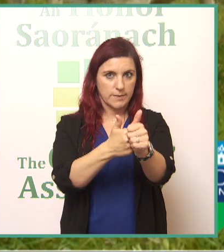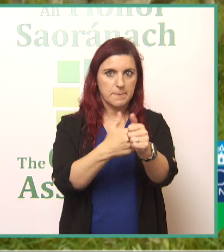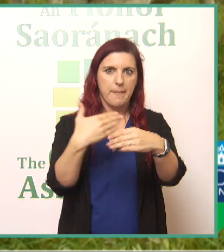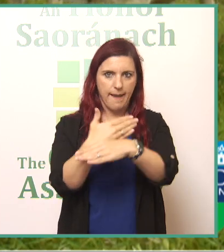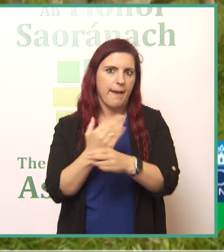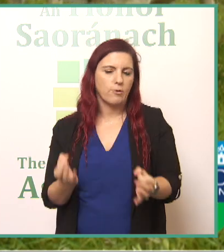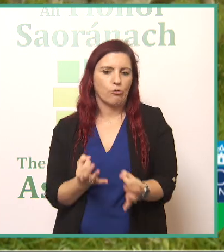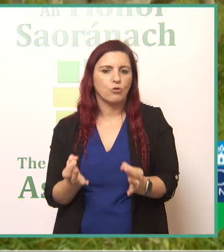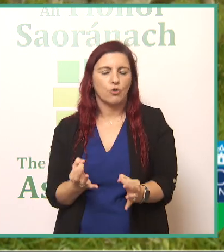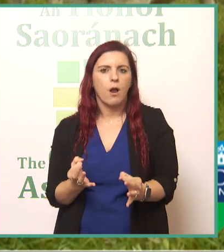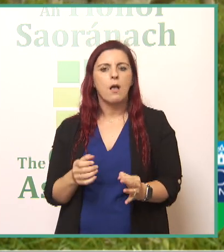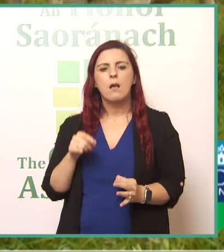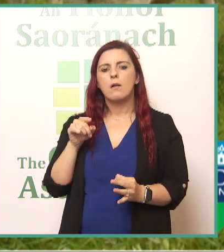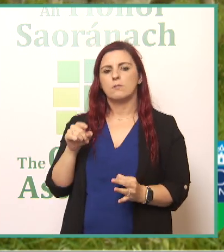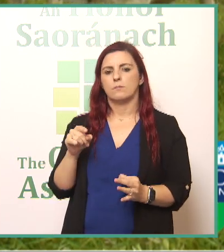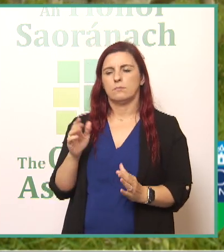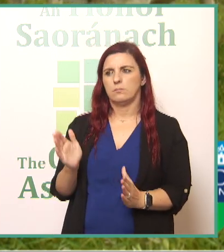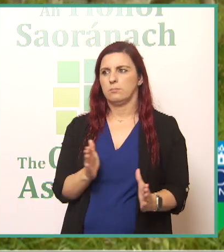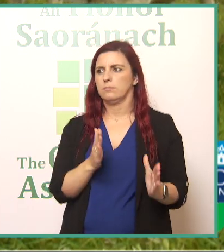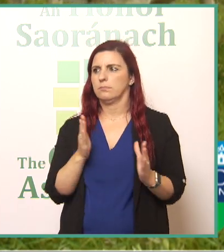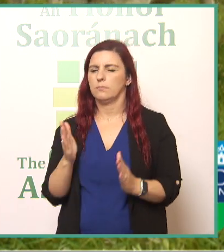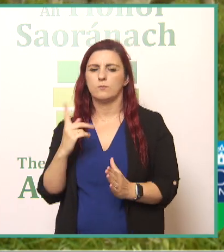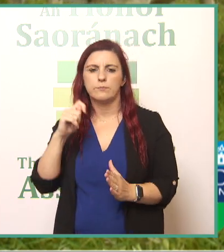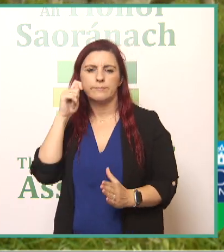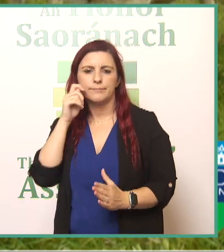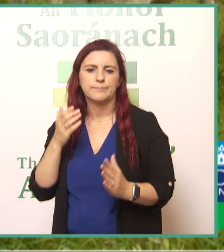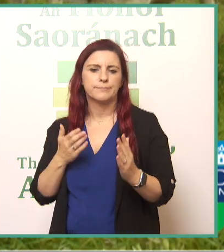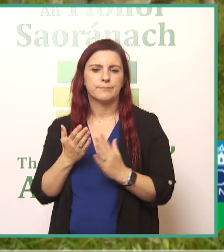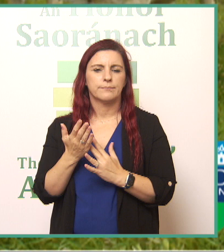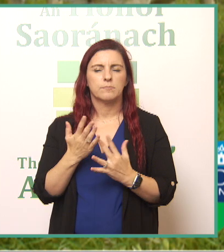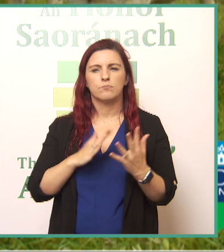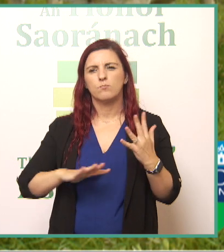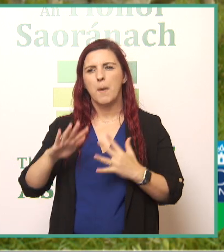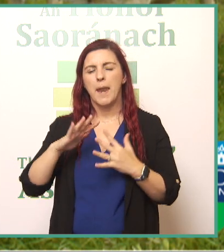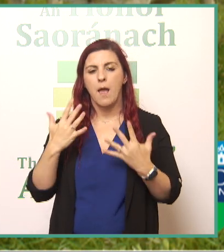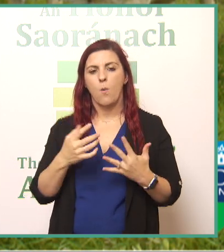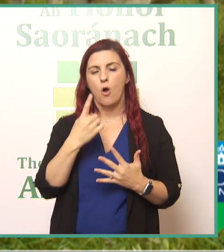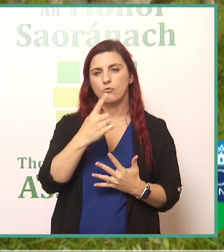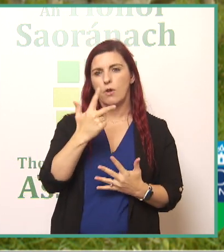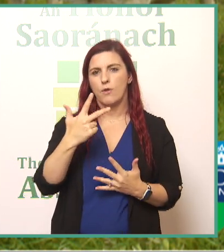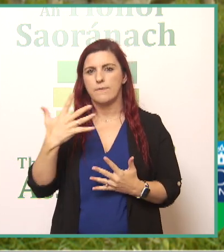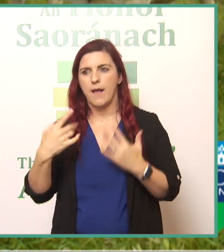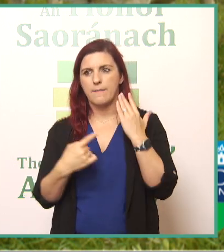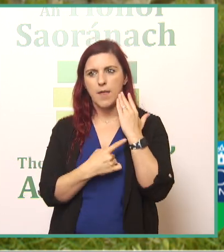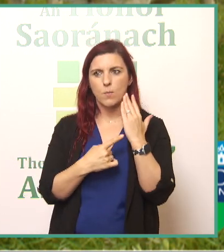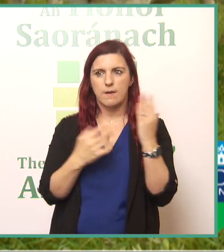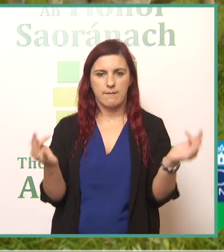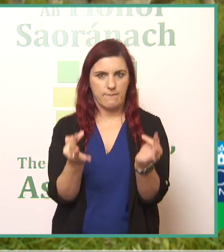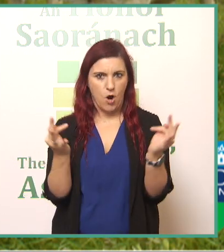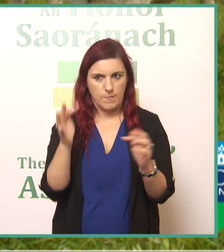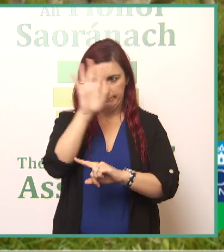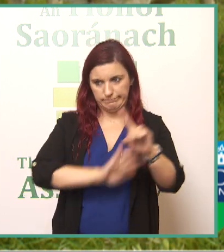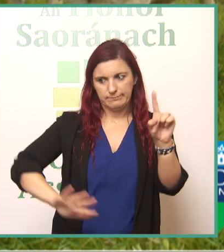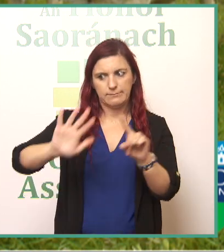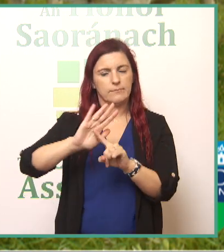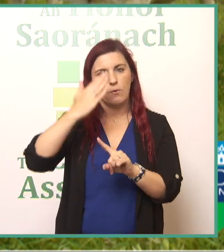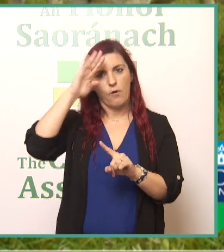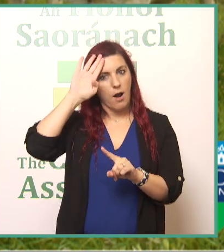so moving on pretty quickly through it we have about 135 000 farms in the country so it's it's